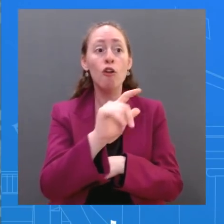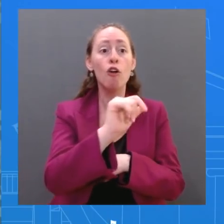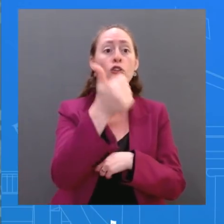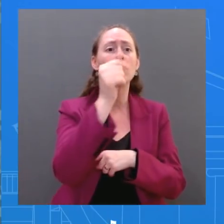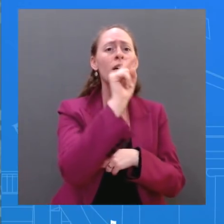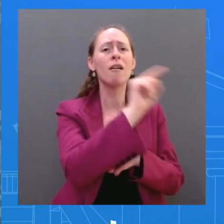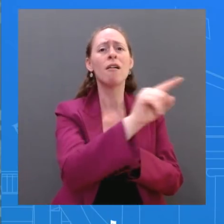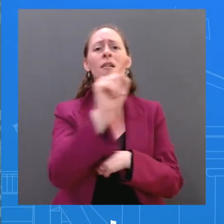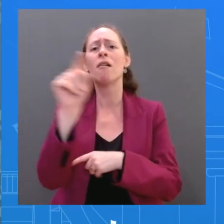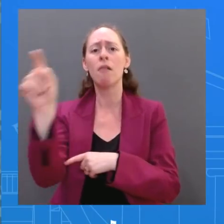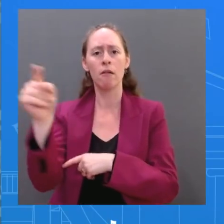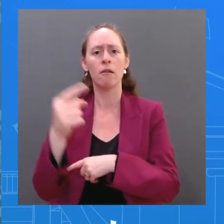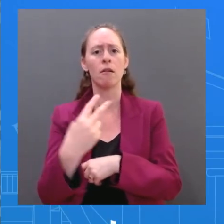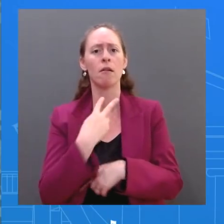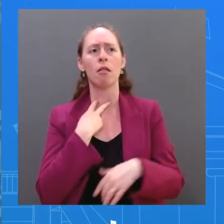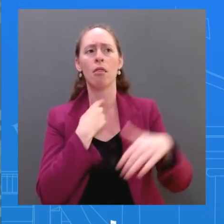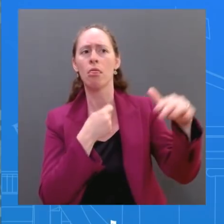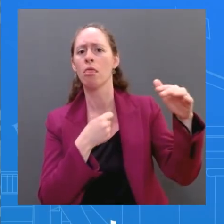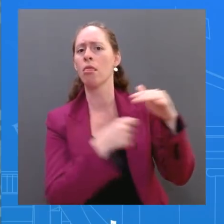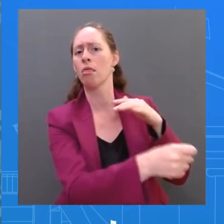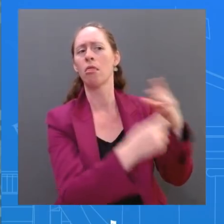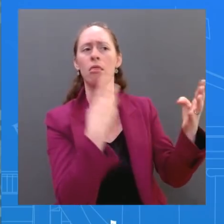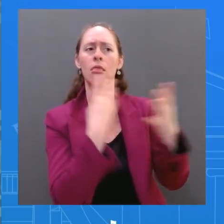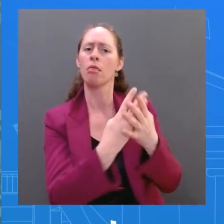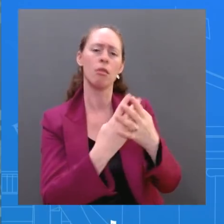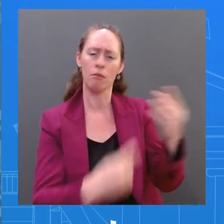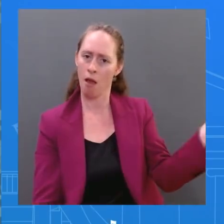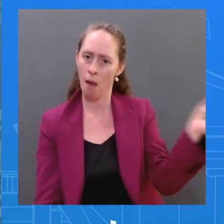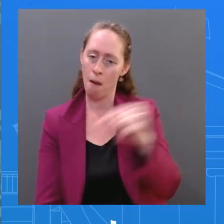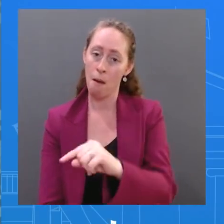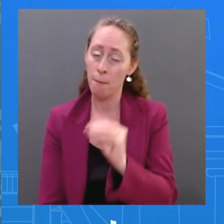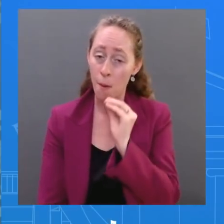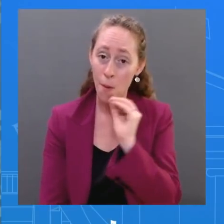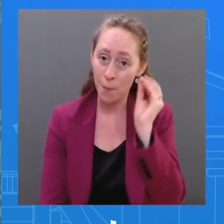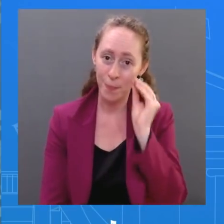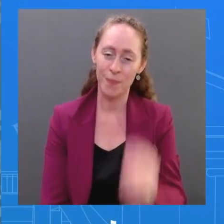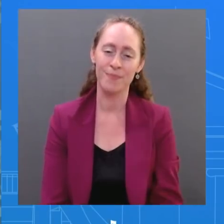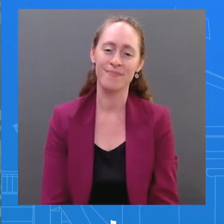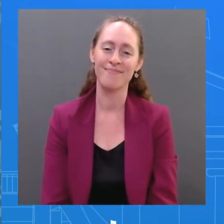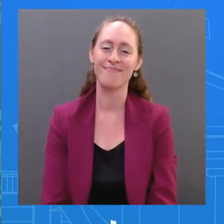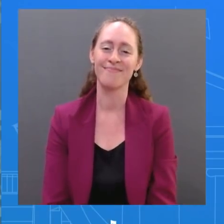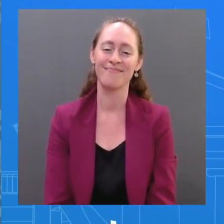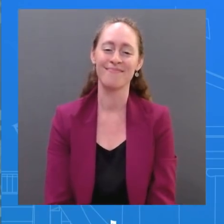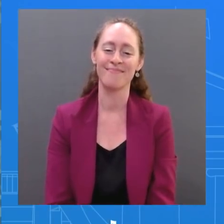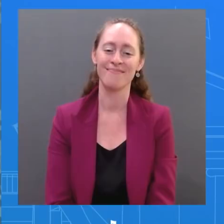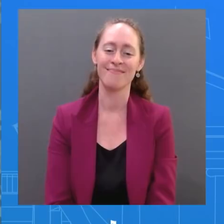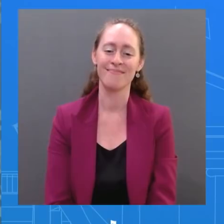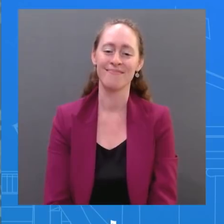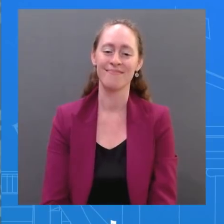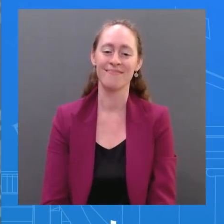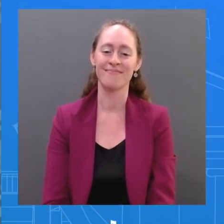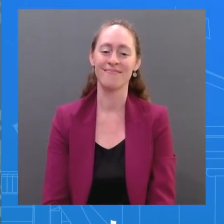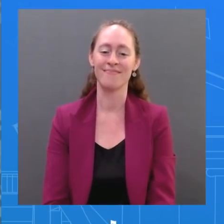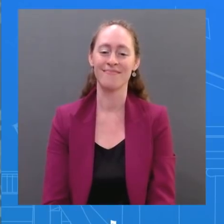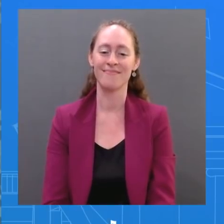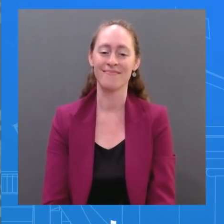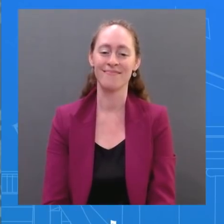national security team, and his focus as well. The Press: Karine, a follow on that, please? The Press: Karine? >> The Press: Karine? Ms. Jean-Pierre: I didn't -- oh, it was April? I'll come back to you, April.